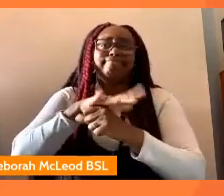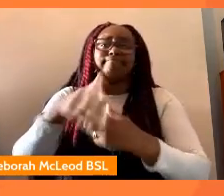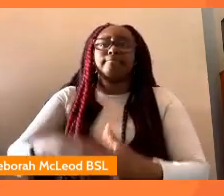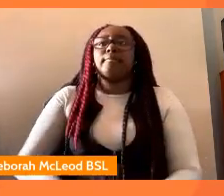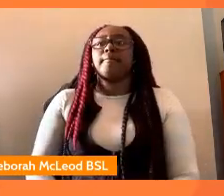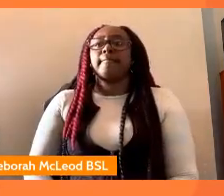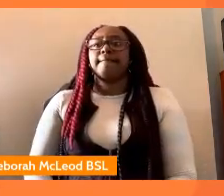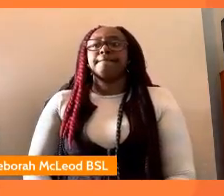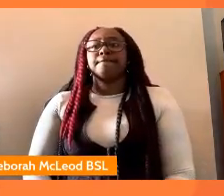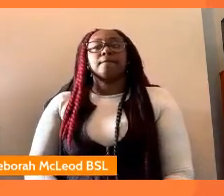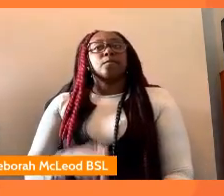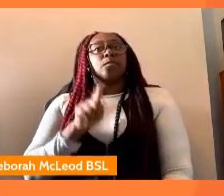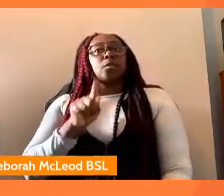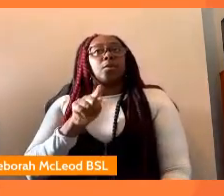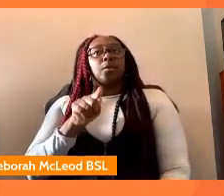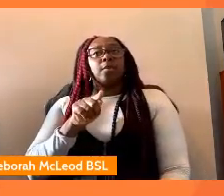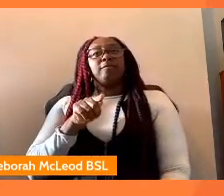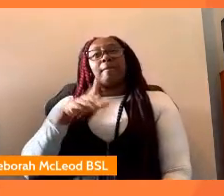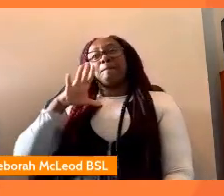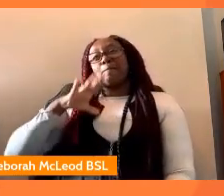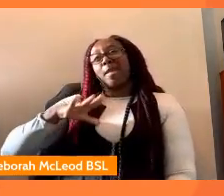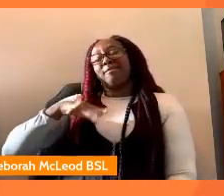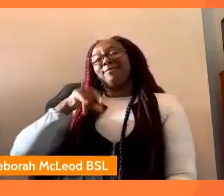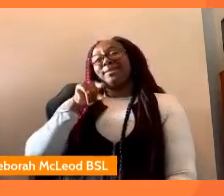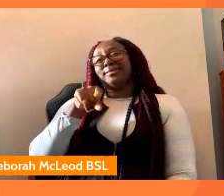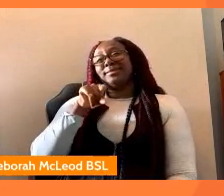One of the benefits of this, I hope will be more control.